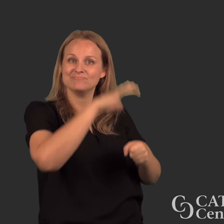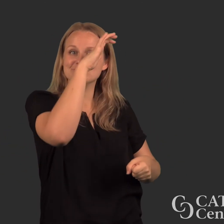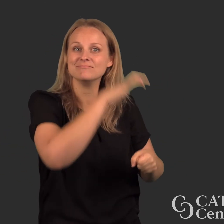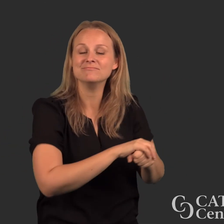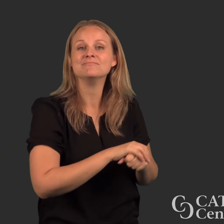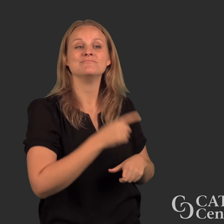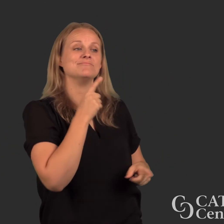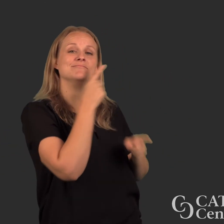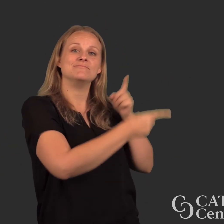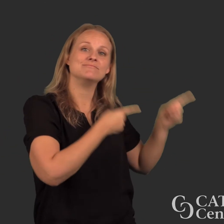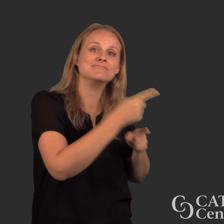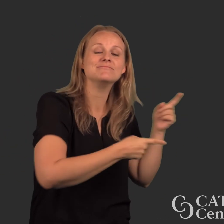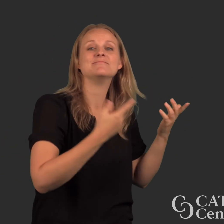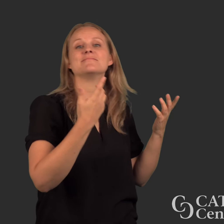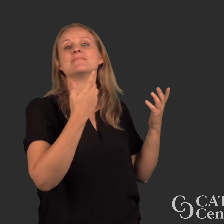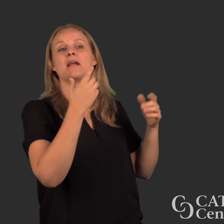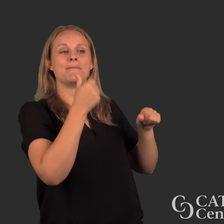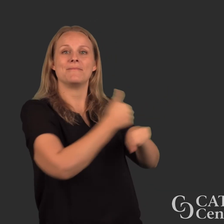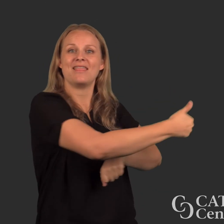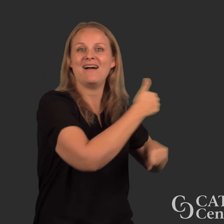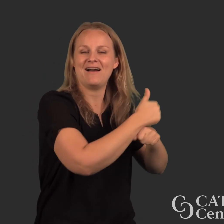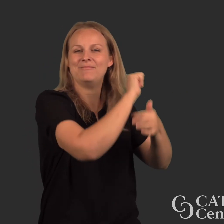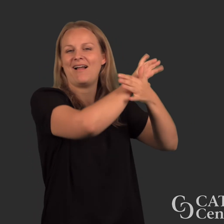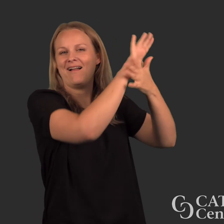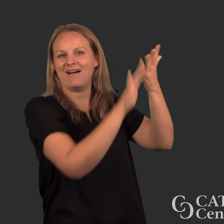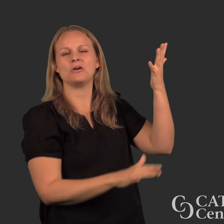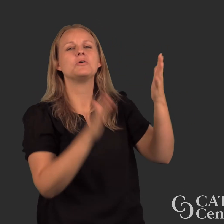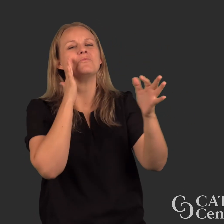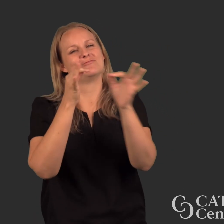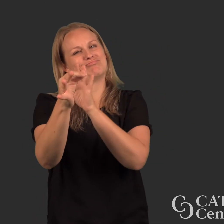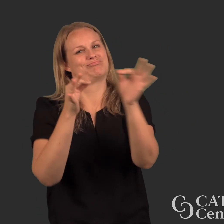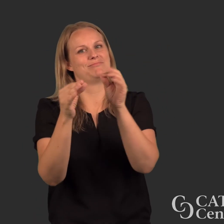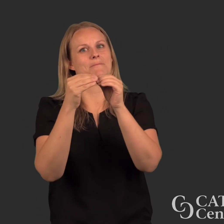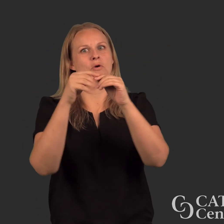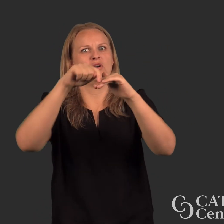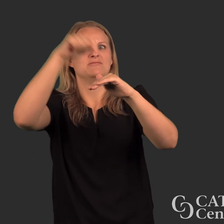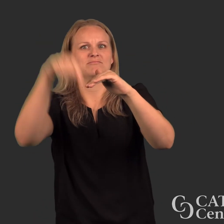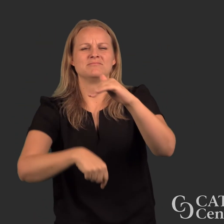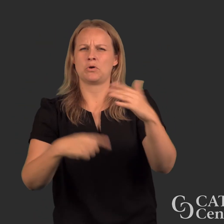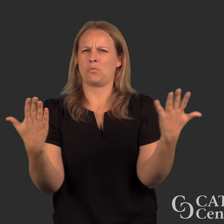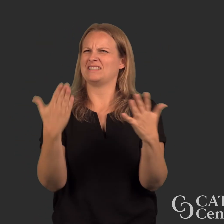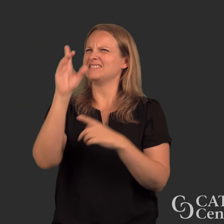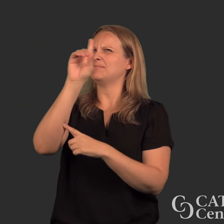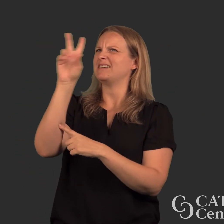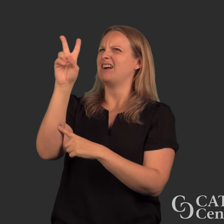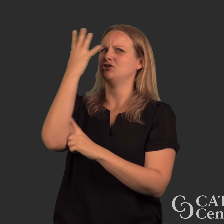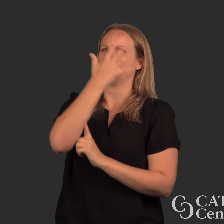harassment, verbal abuse, blaming and gaslighting. These tools are described in detail